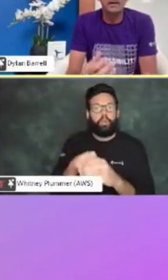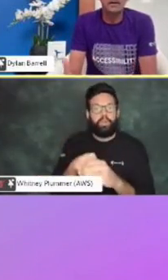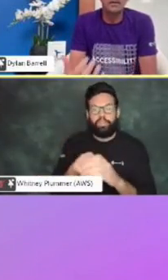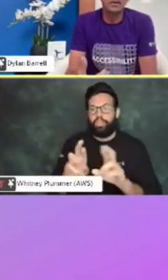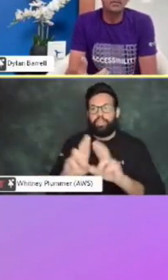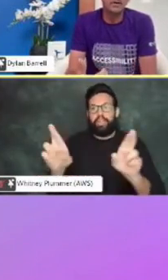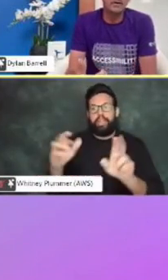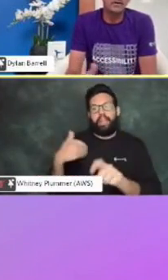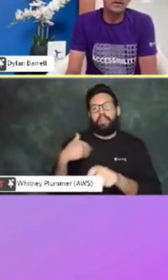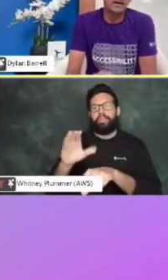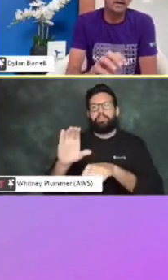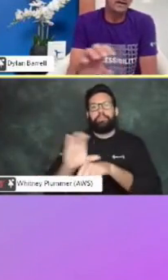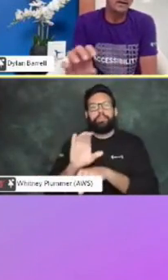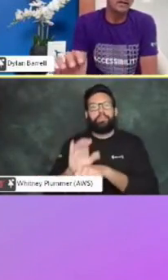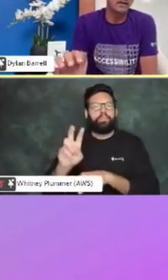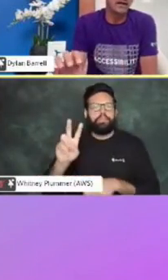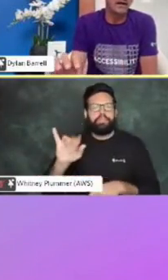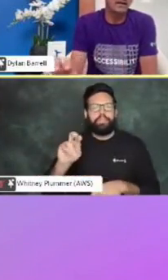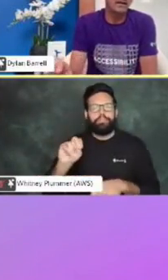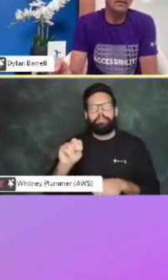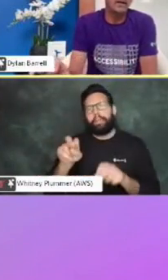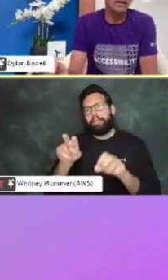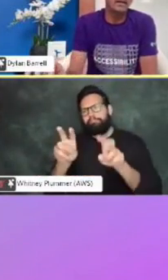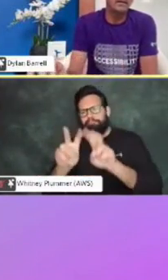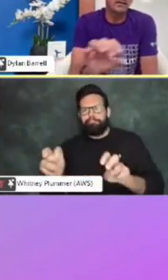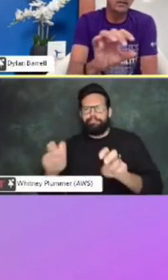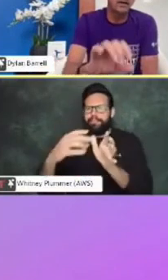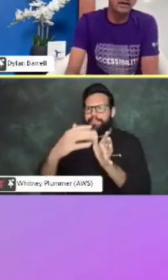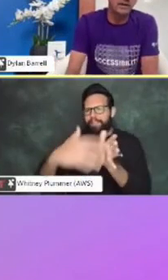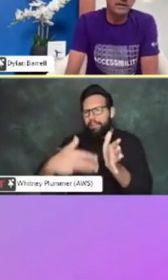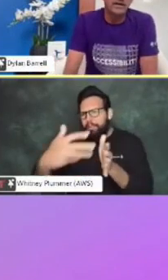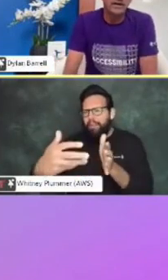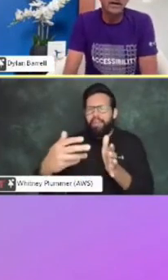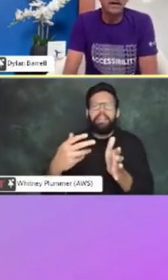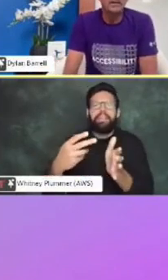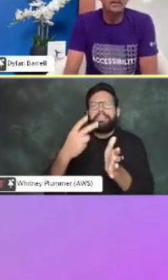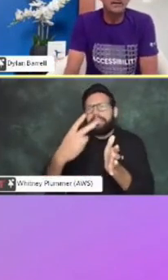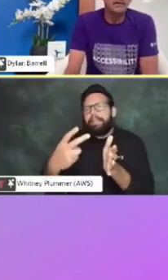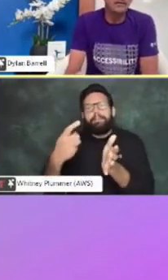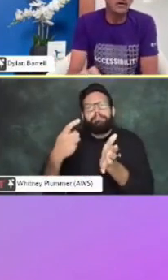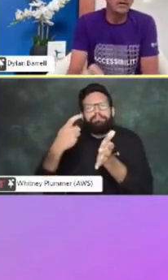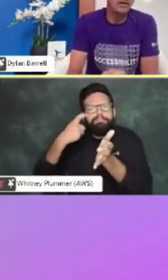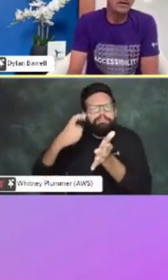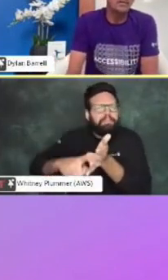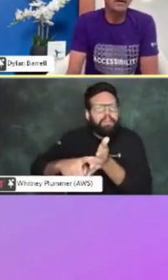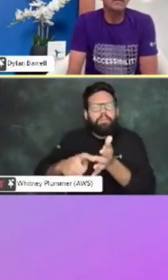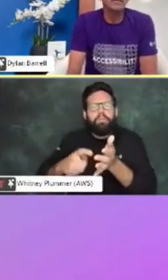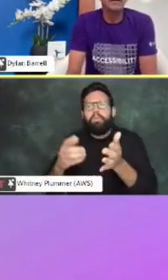look at what it looks like and it can identify things that look like they're row and column headers